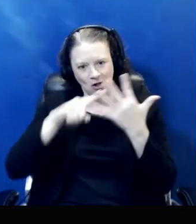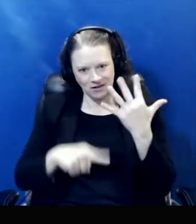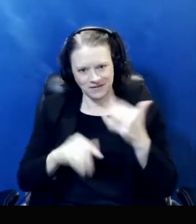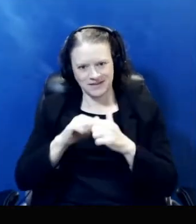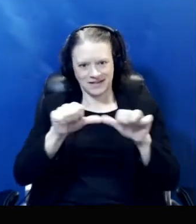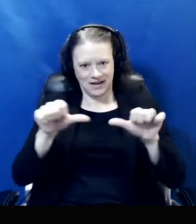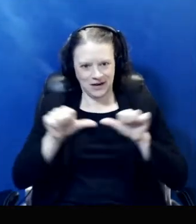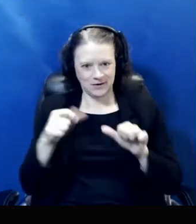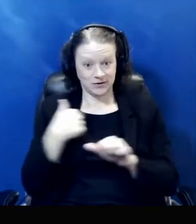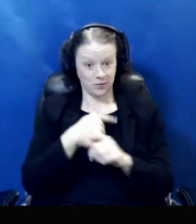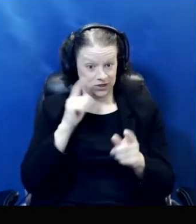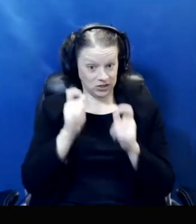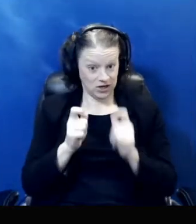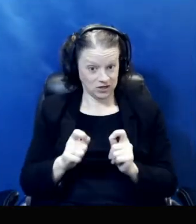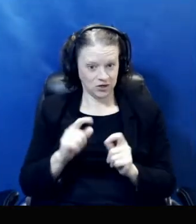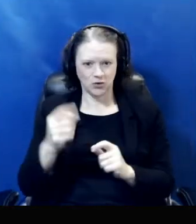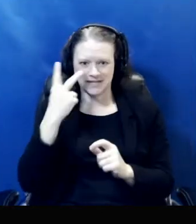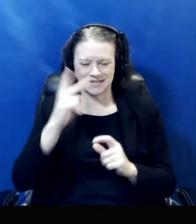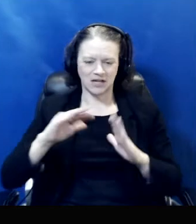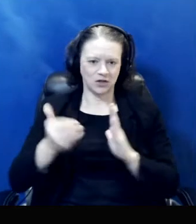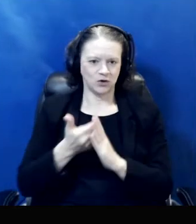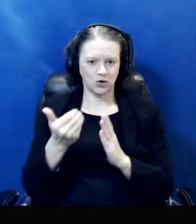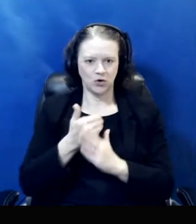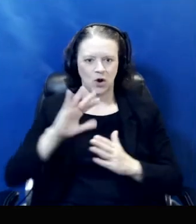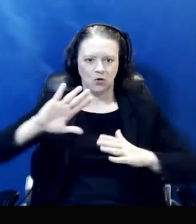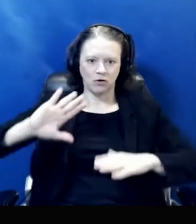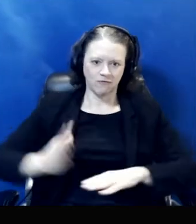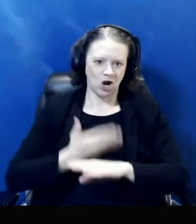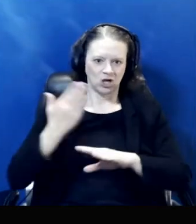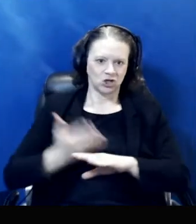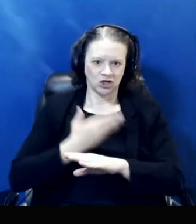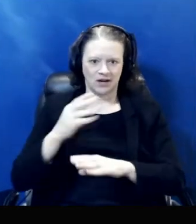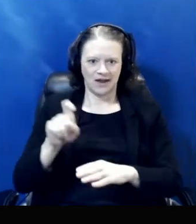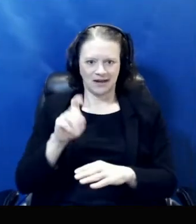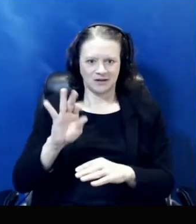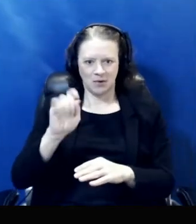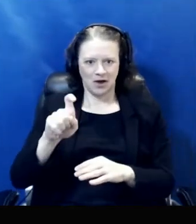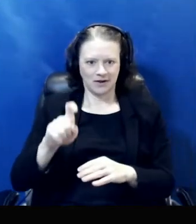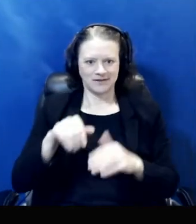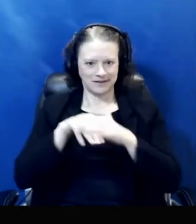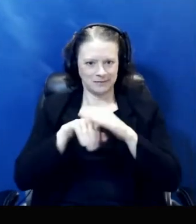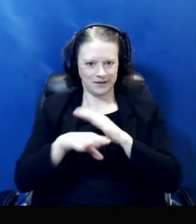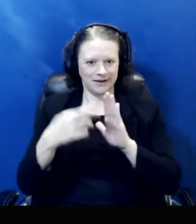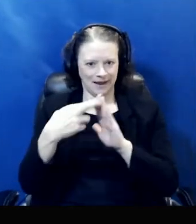see the new refreshed Xbox Accessibility Guidelines. Over to you Kaitlyn. Thanks so much Tara.